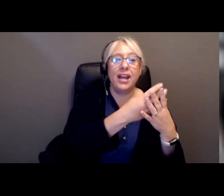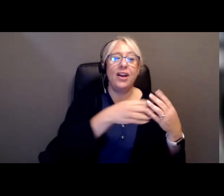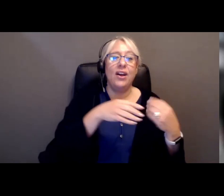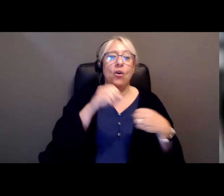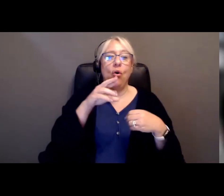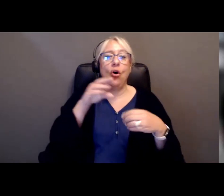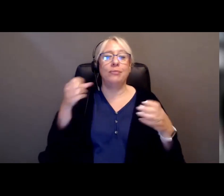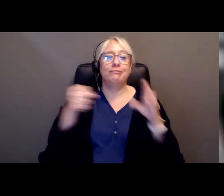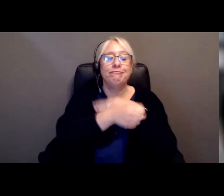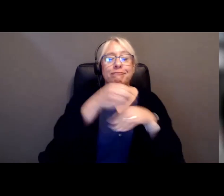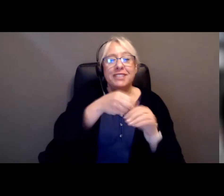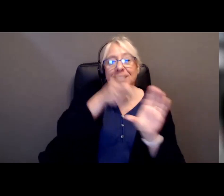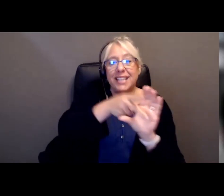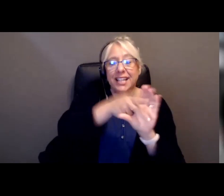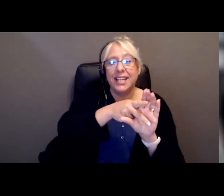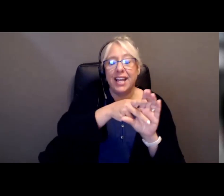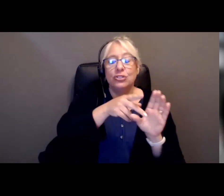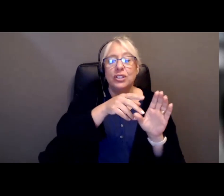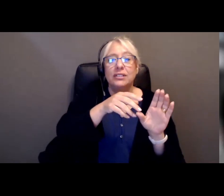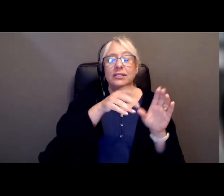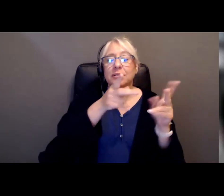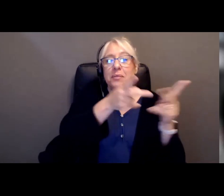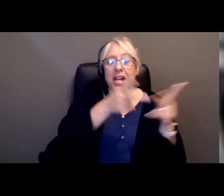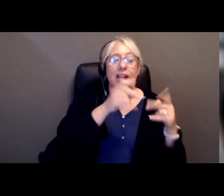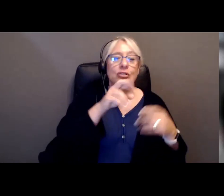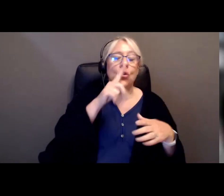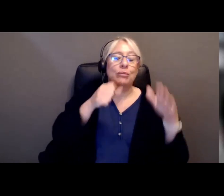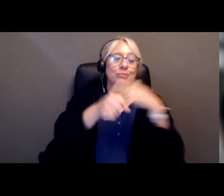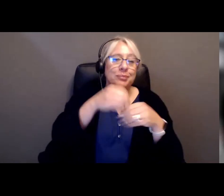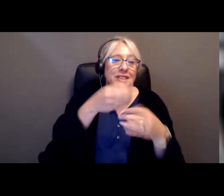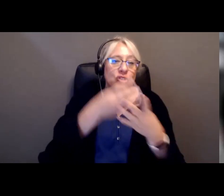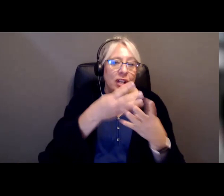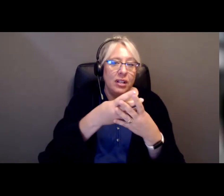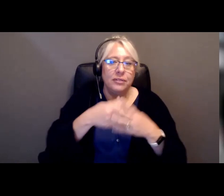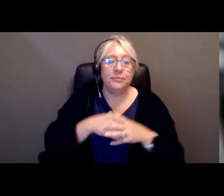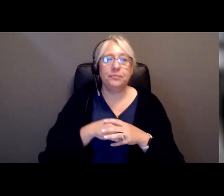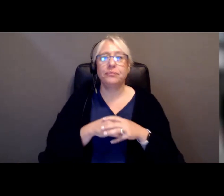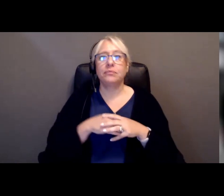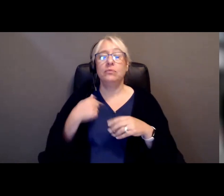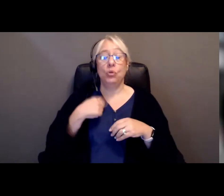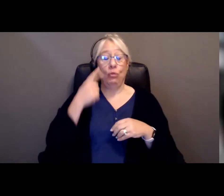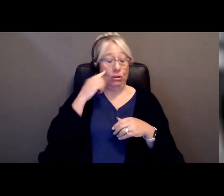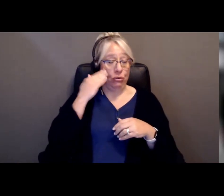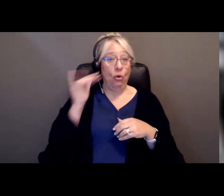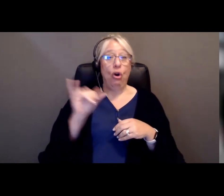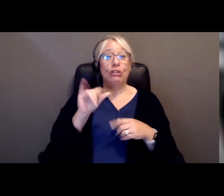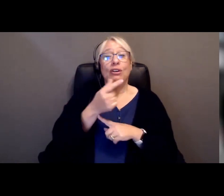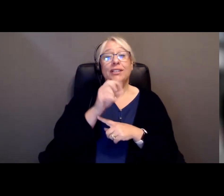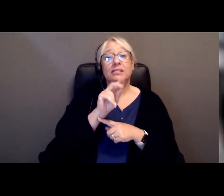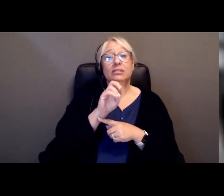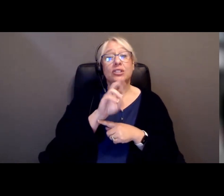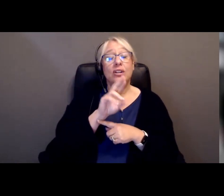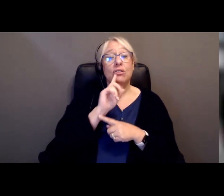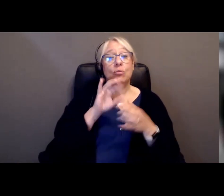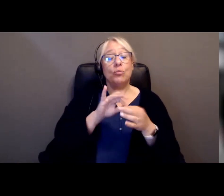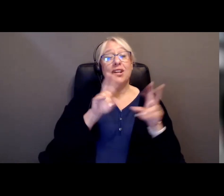within the jails. We know also gender is a factor as well around responses to